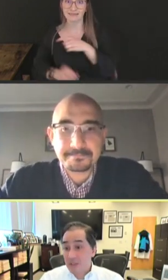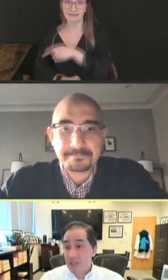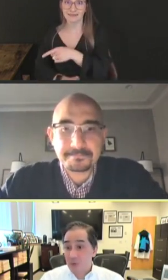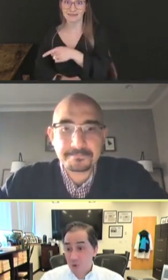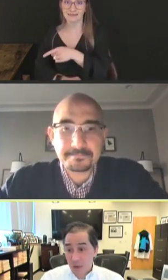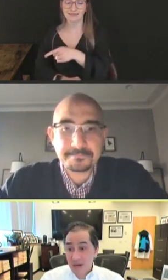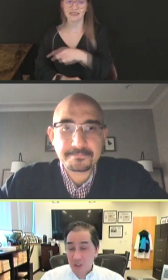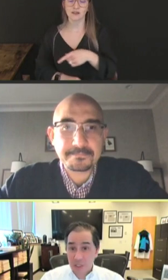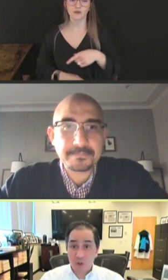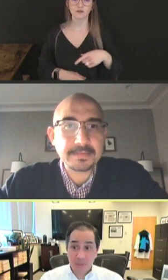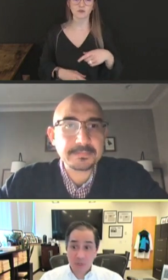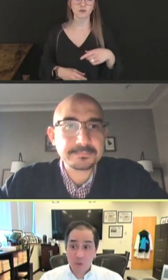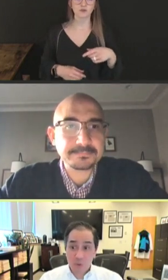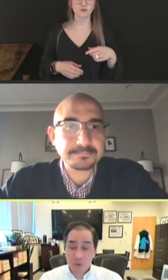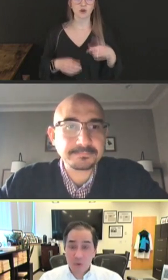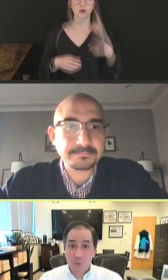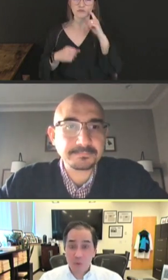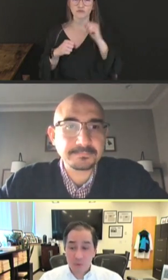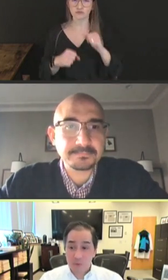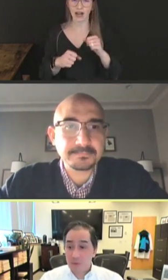Ways -- strategies that could be used would,